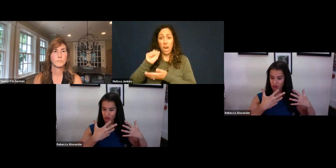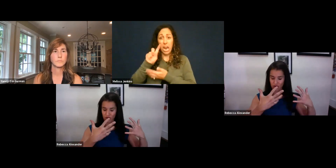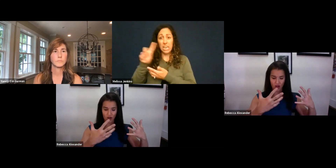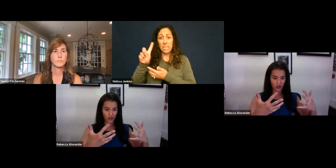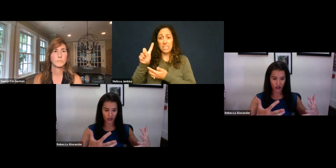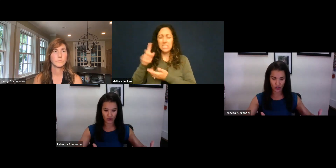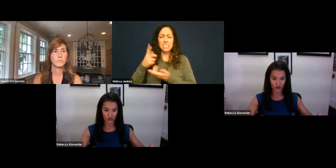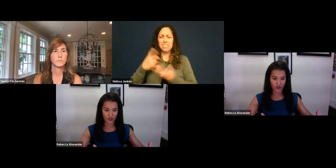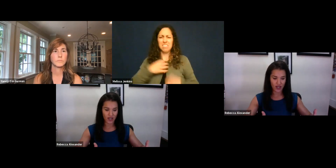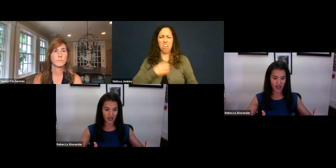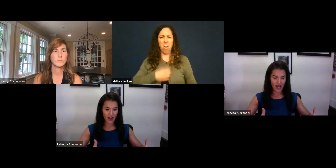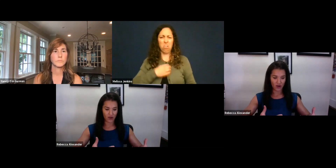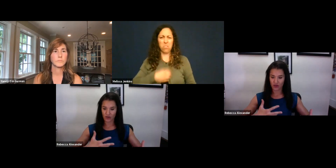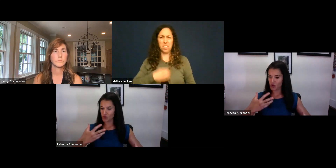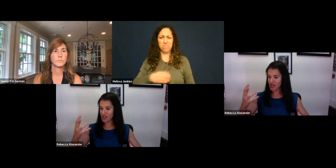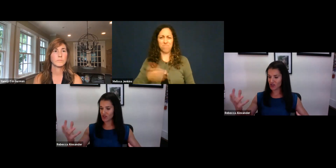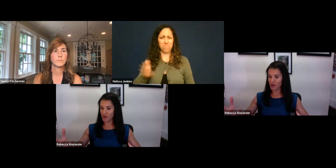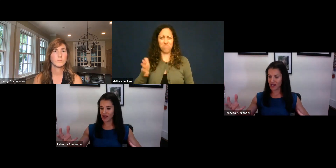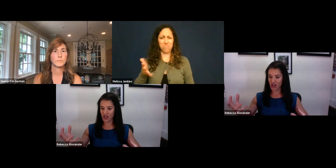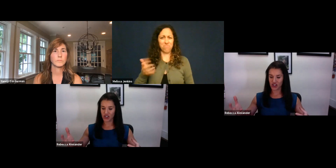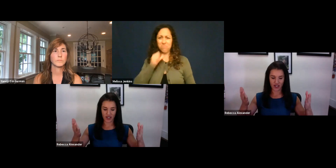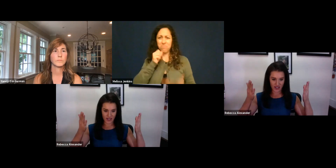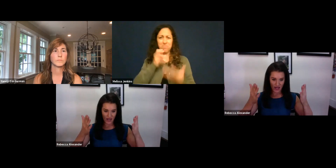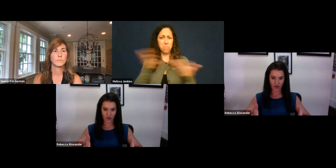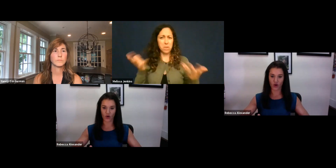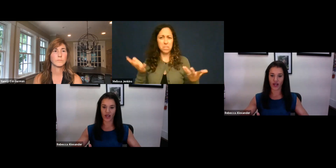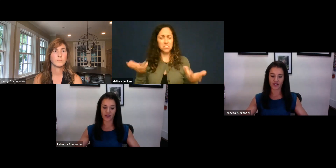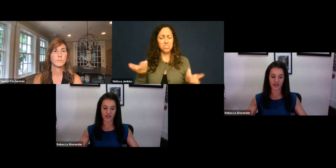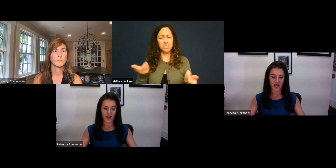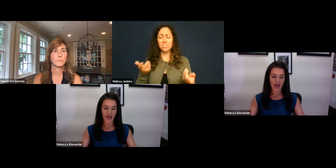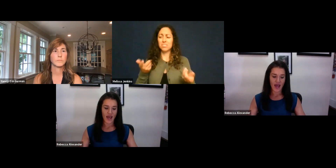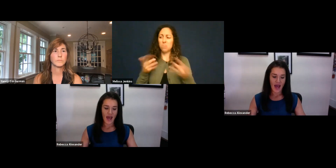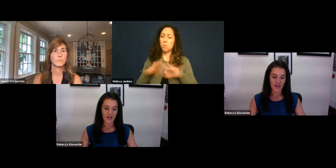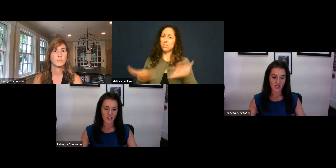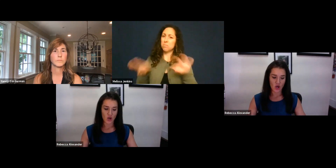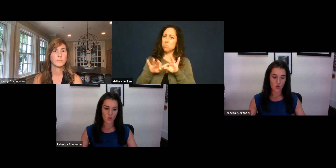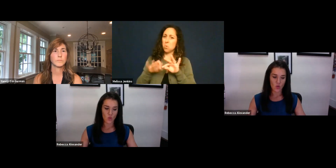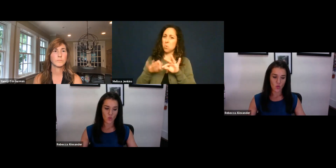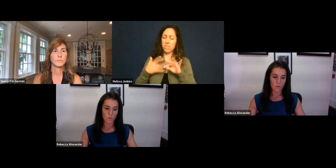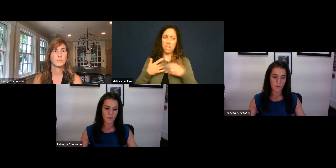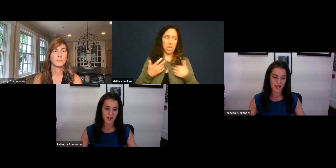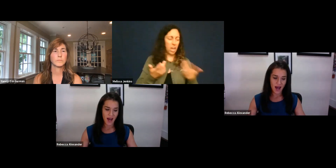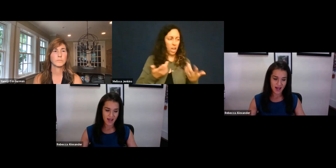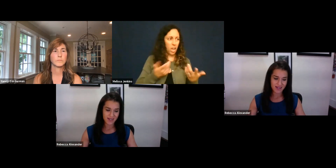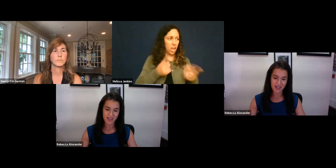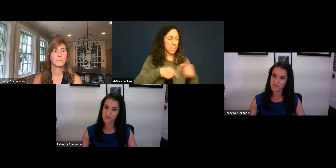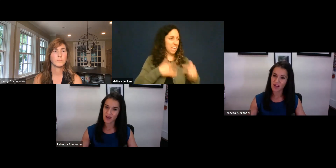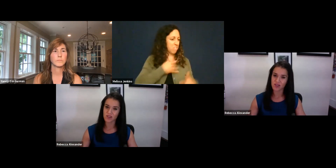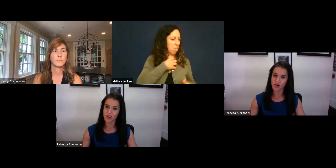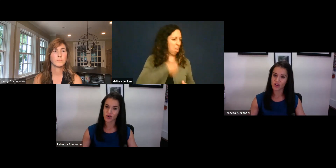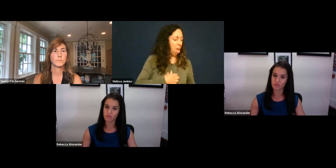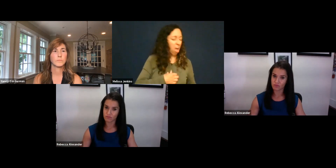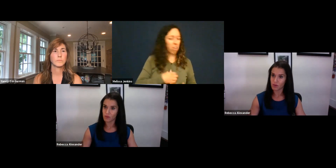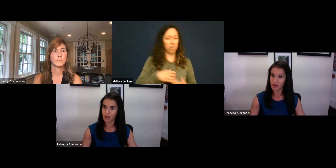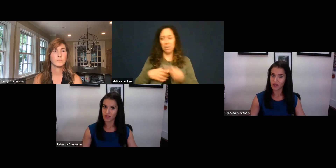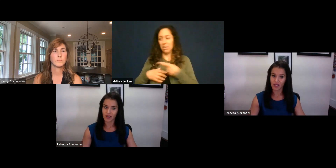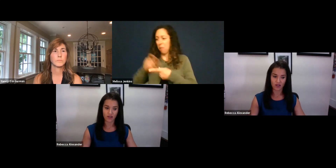their hunger cues, and also take their medication and stay focused. And so because it affects their ability